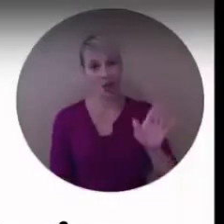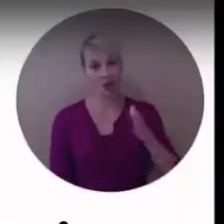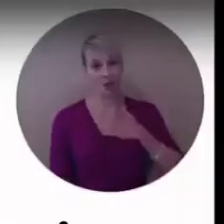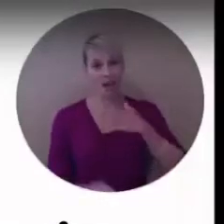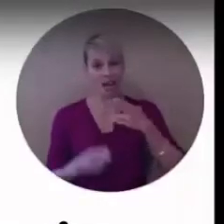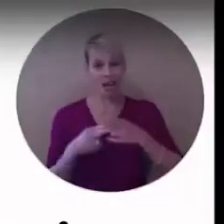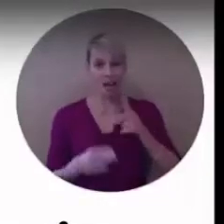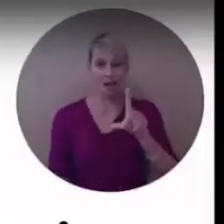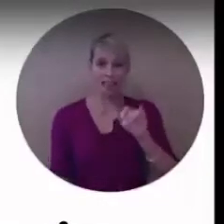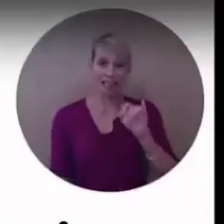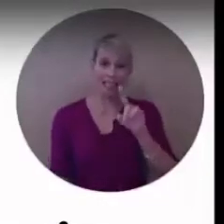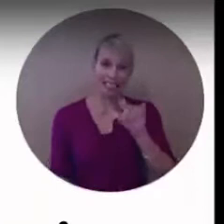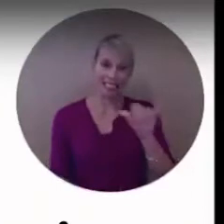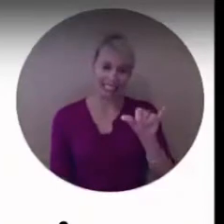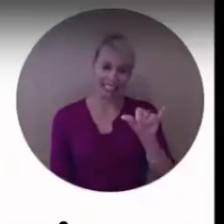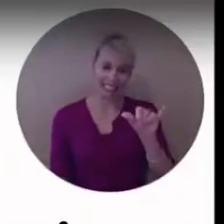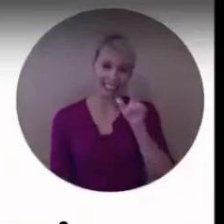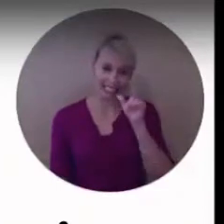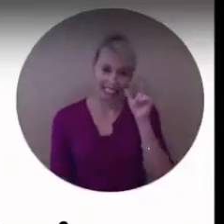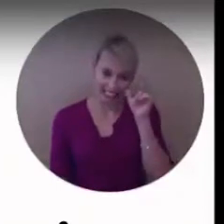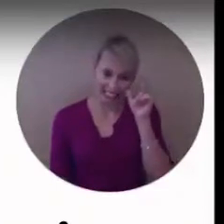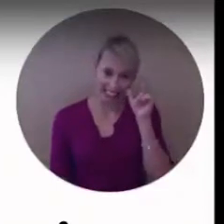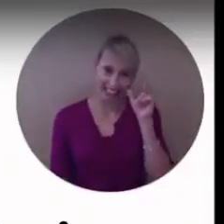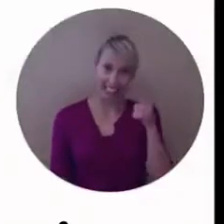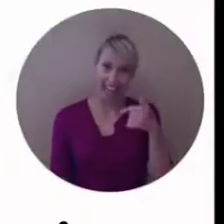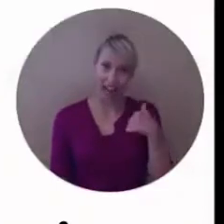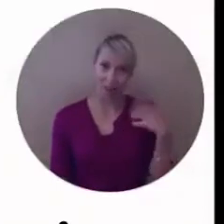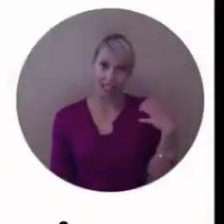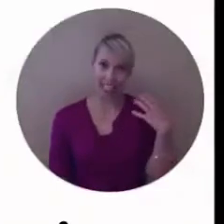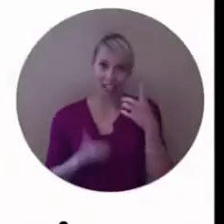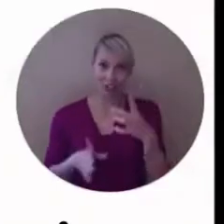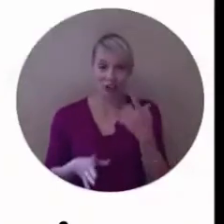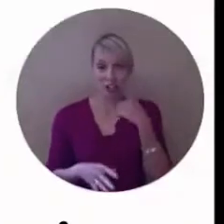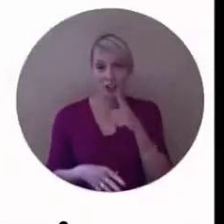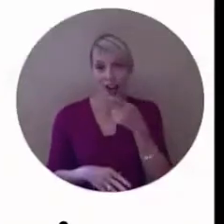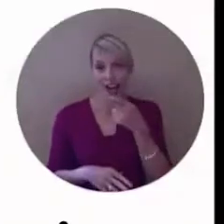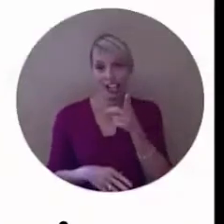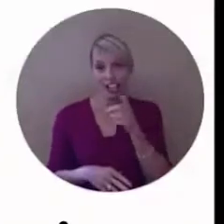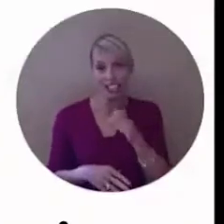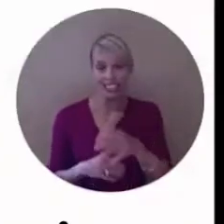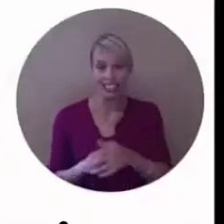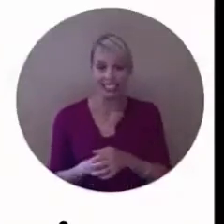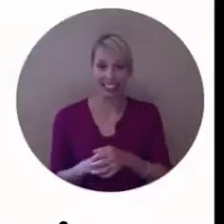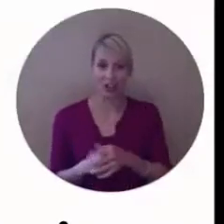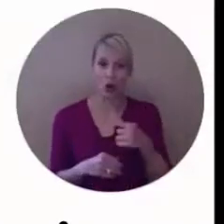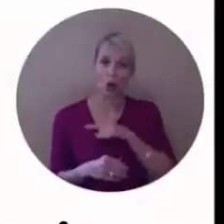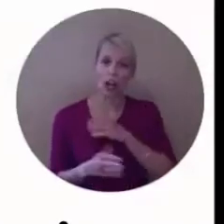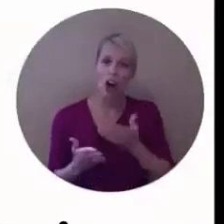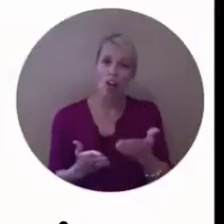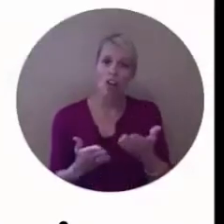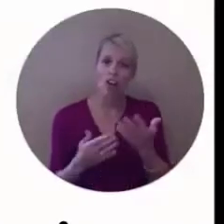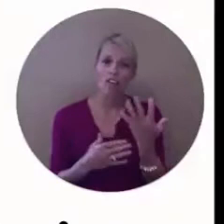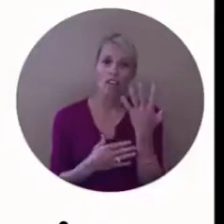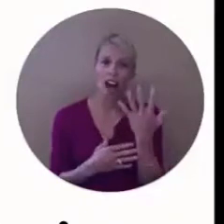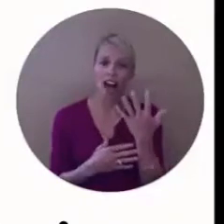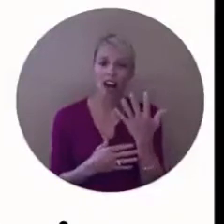Hello. My name is Lindsey and I am the executive director for HSDC.